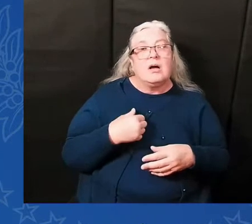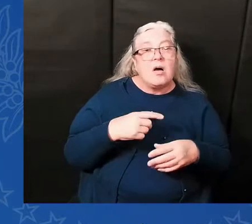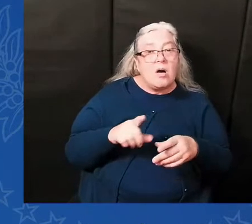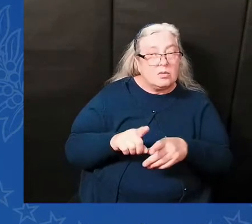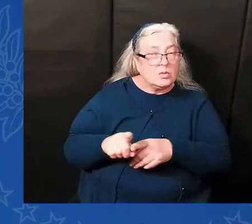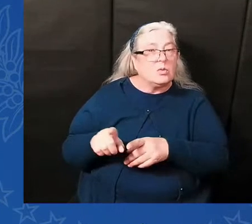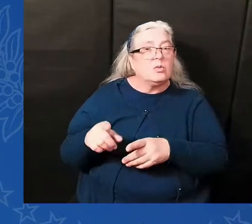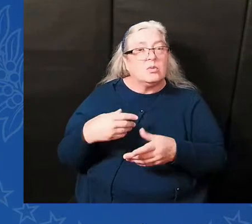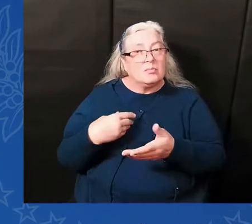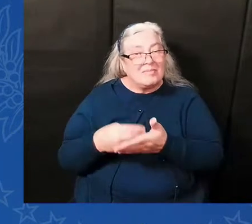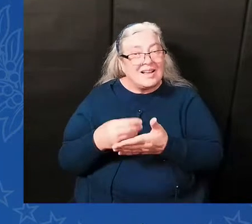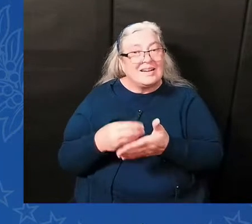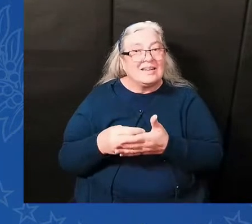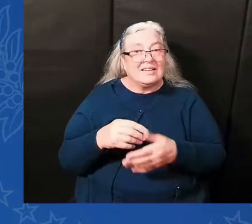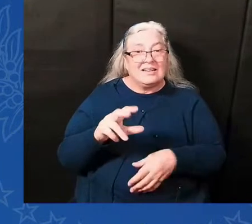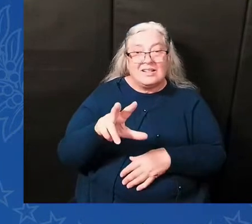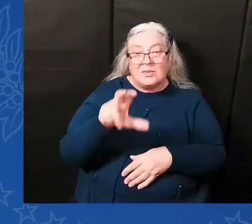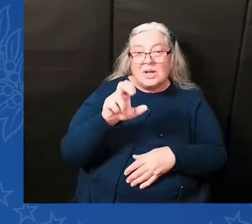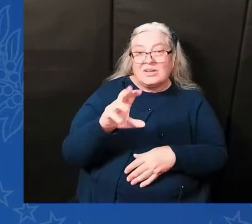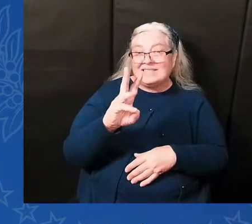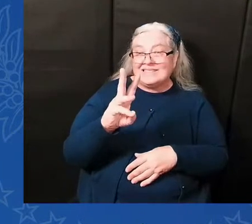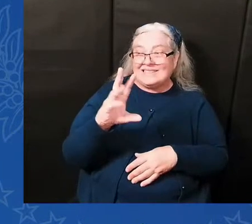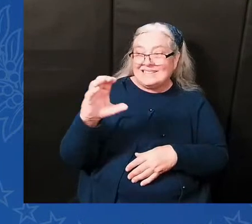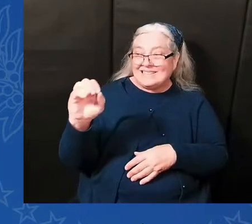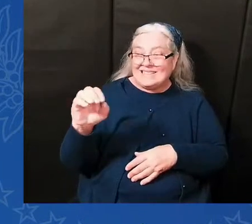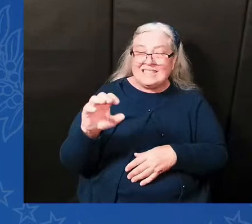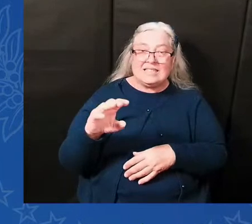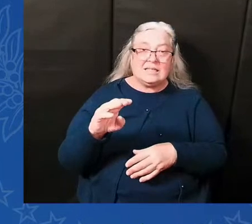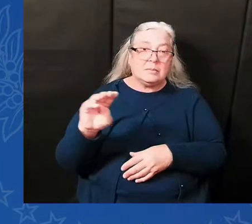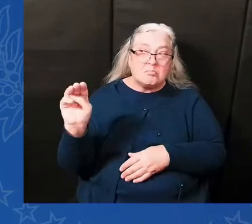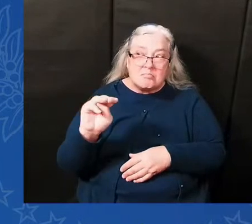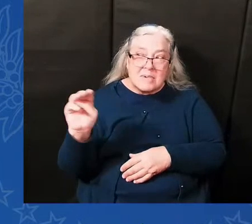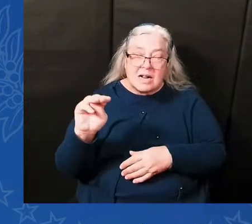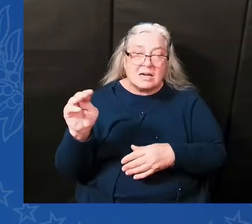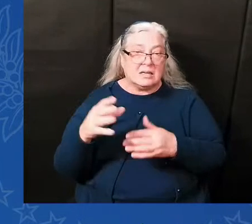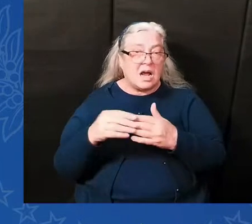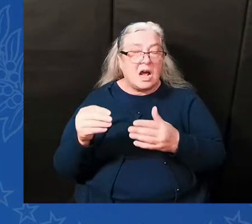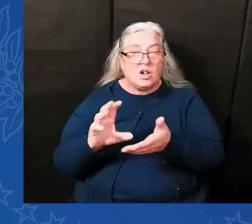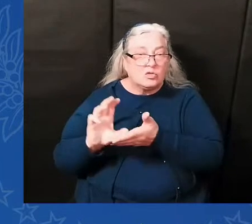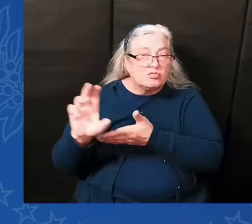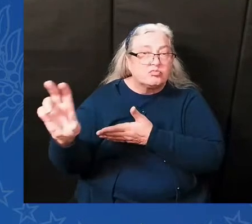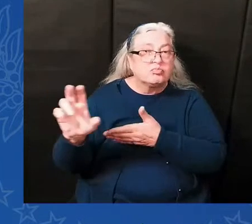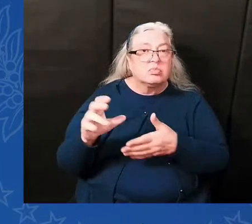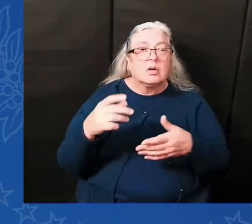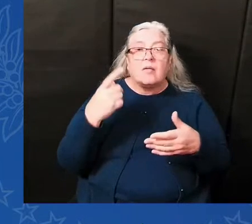to both the Assistance to Fire Prevent- -- Firefighters Grant program and SAFER grant program